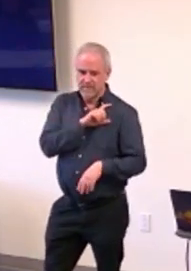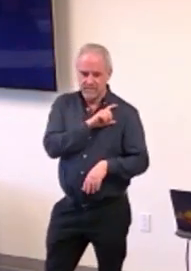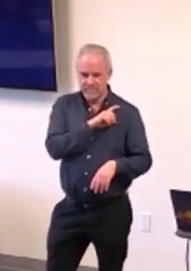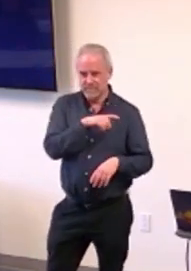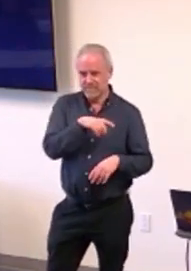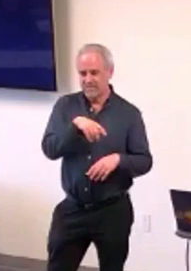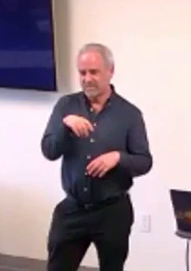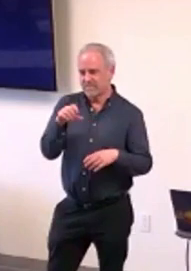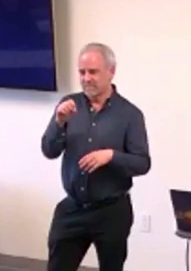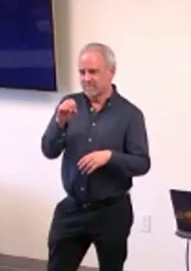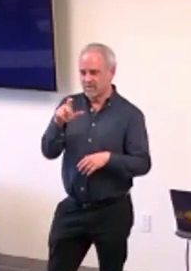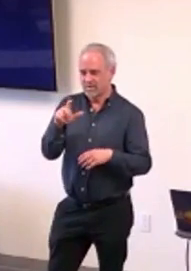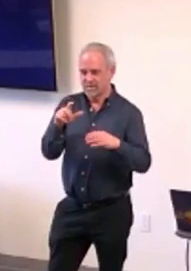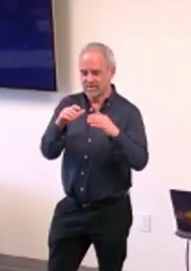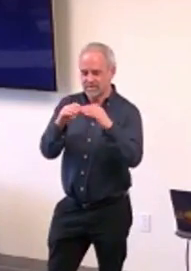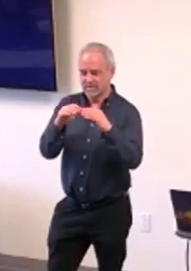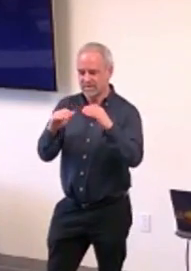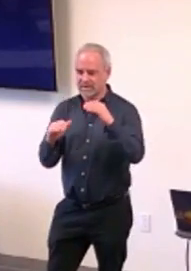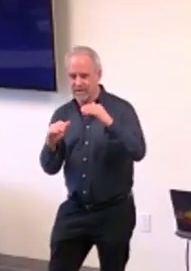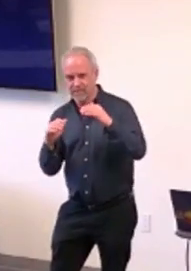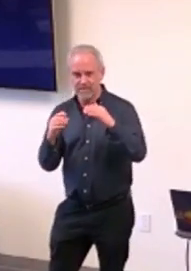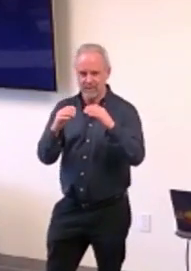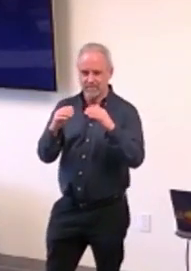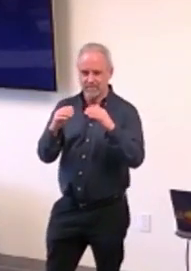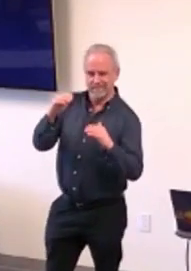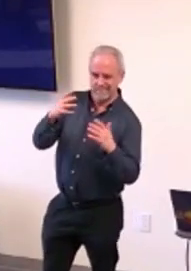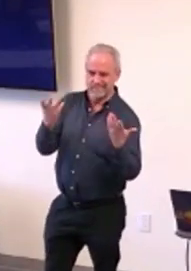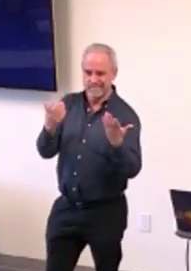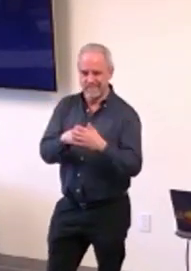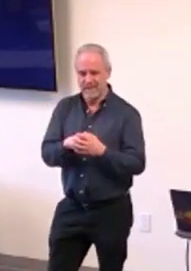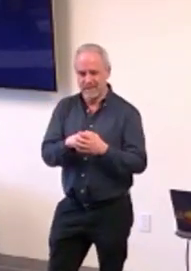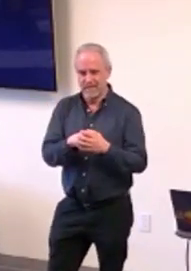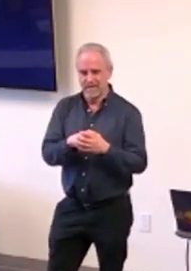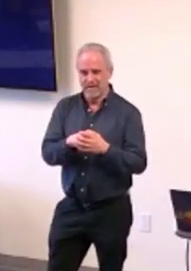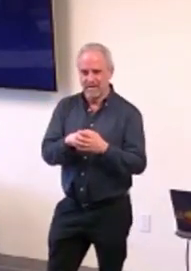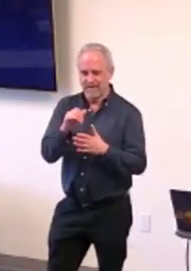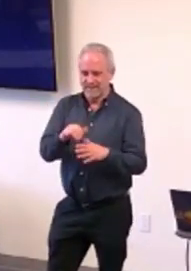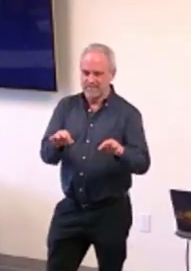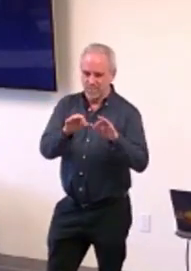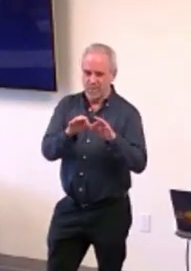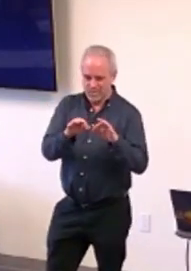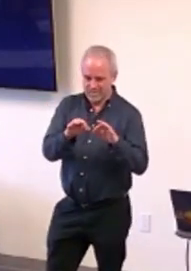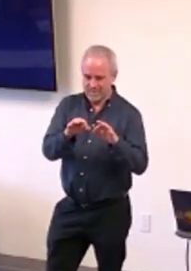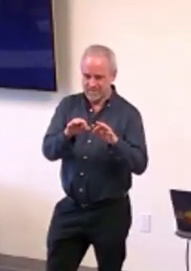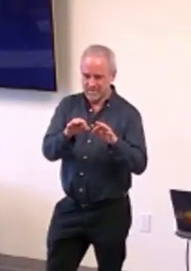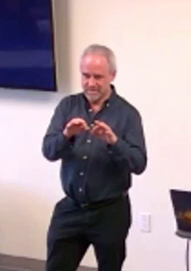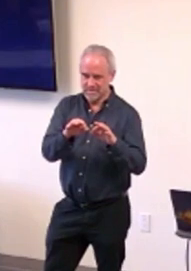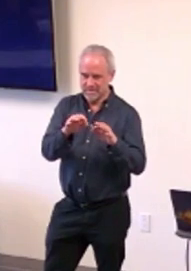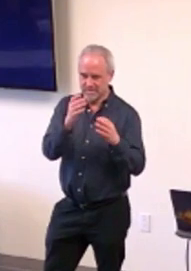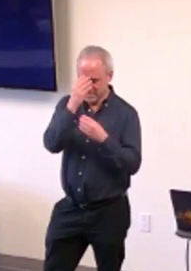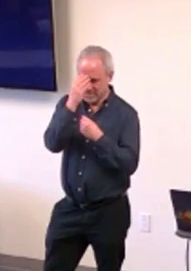And that's really important as well. So I know that I'm not going to get to everything. And I'm a little worried about it.